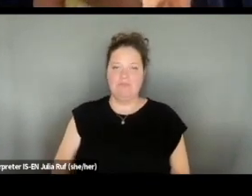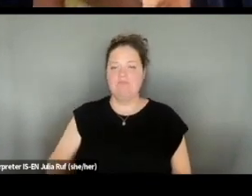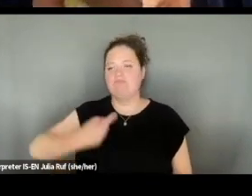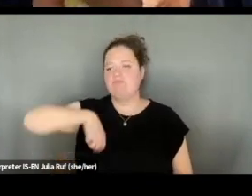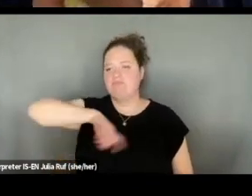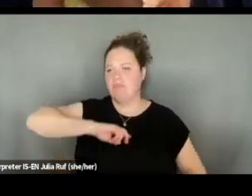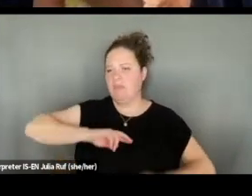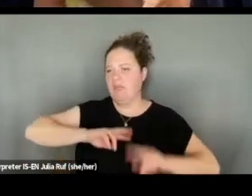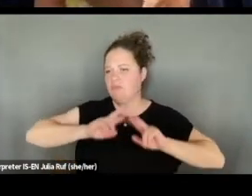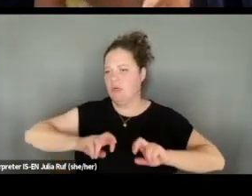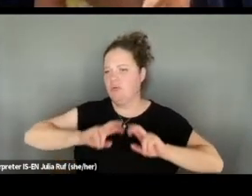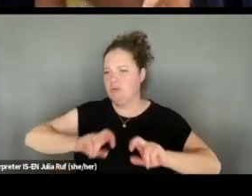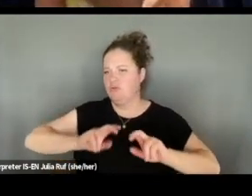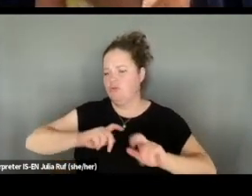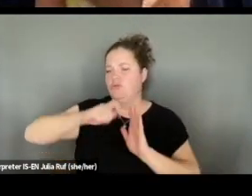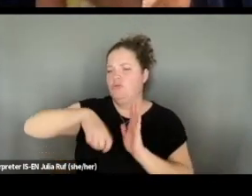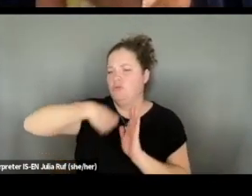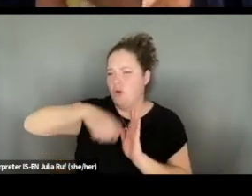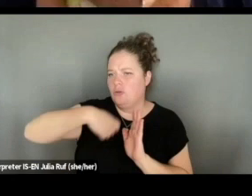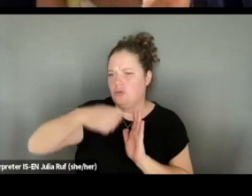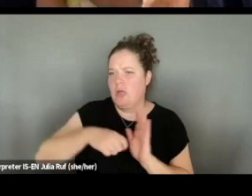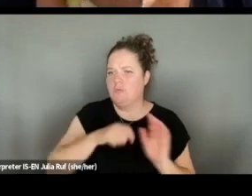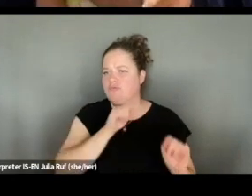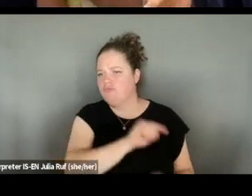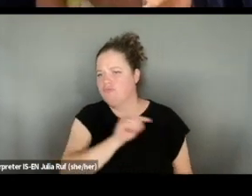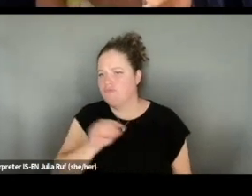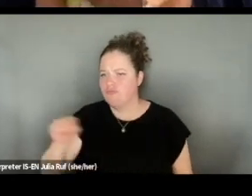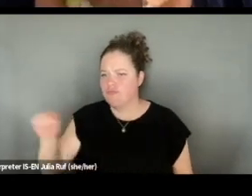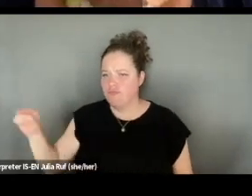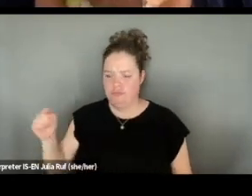projects we carry out, they can come about from